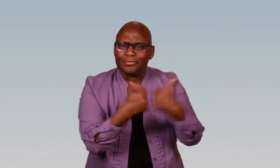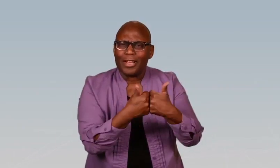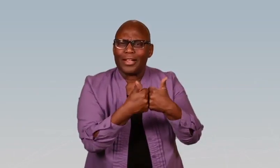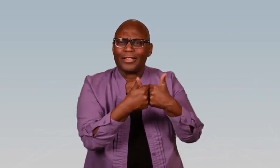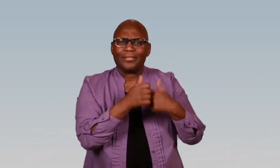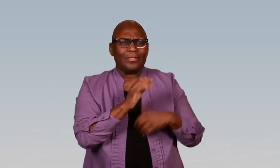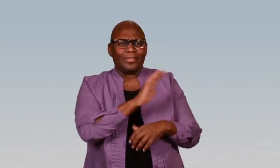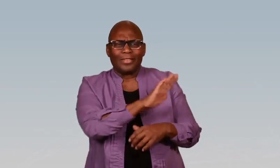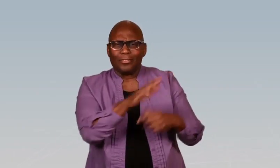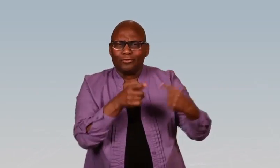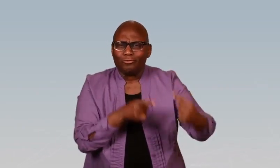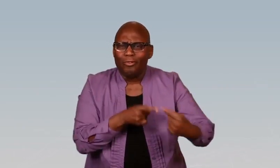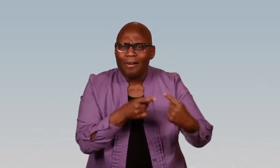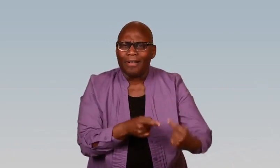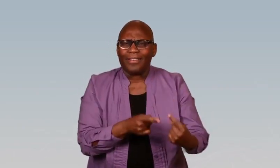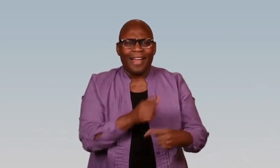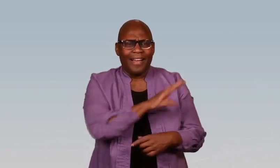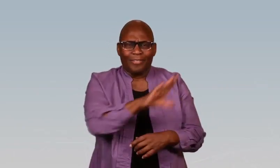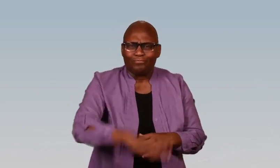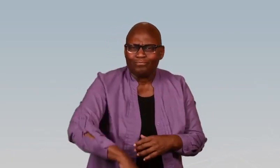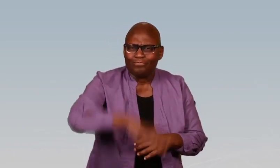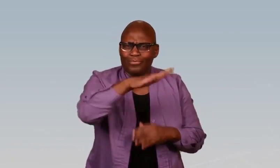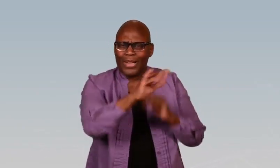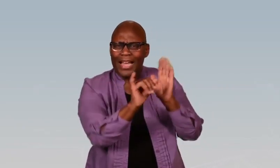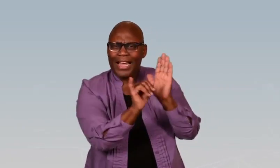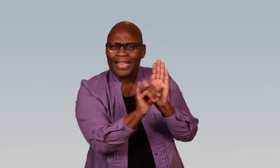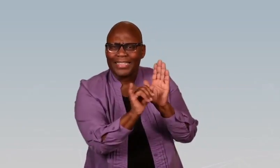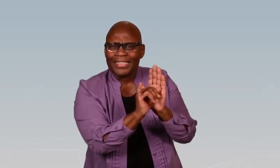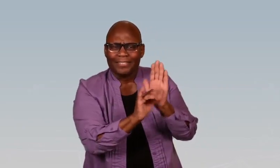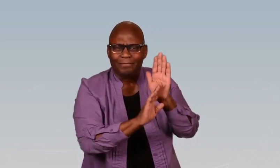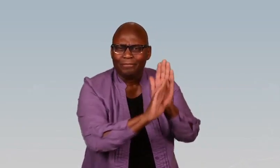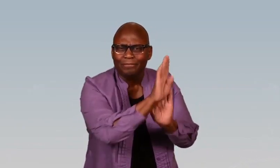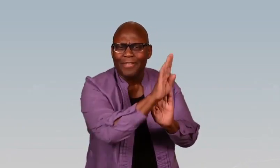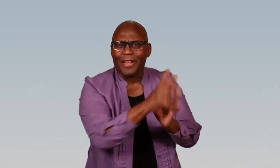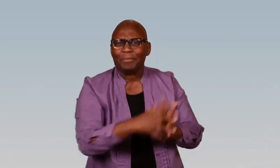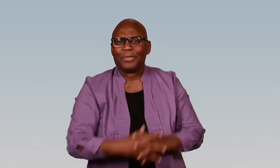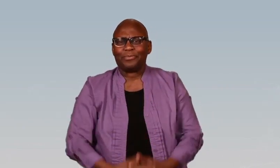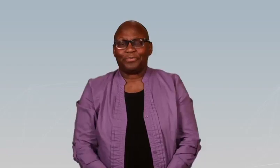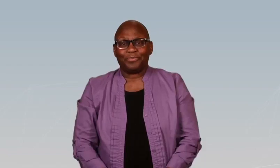testimonies of the struggles involved in learning who they are within a system that does not support them.